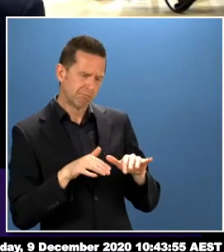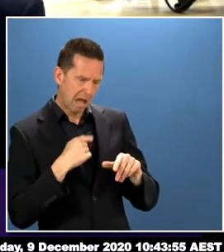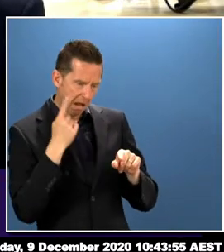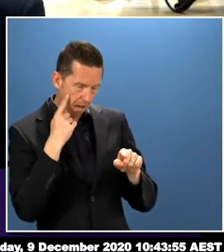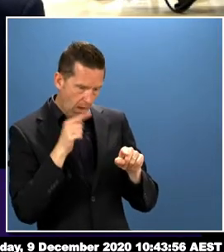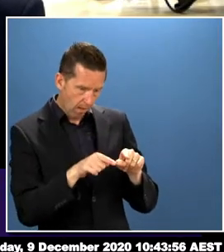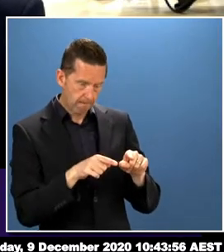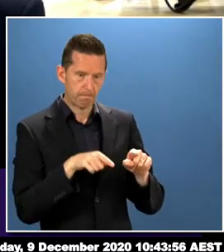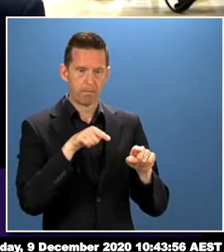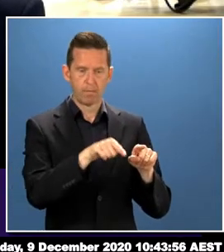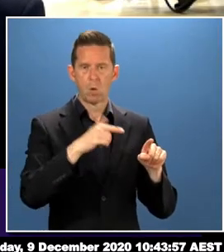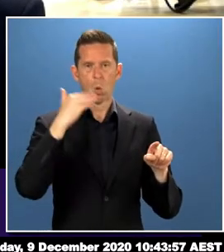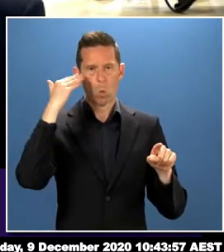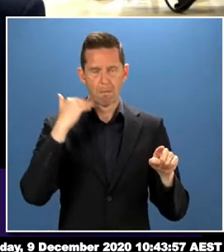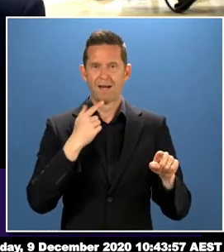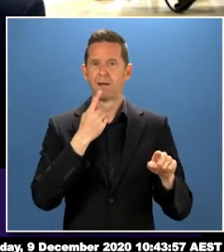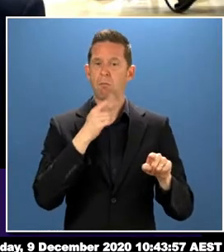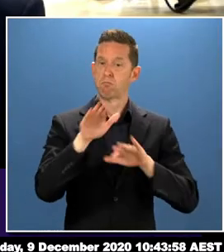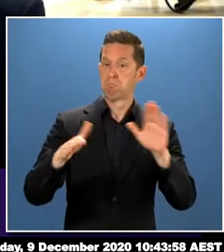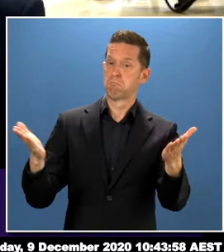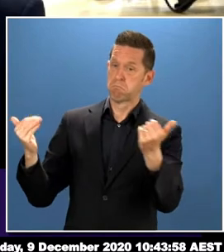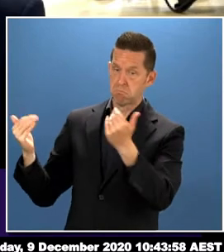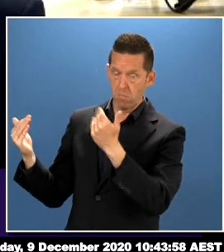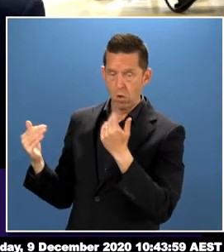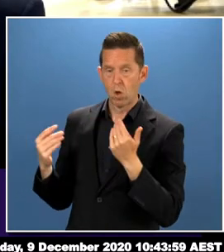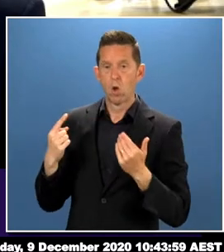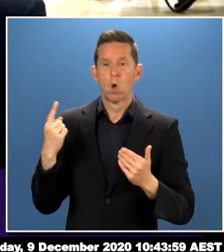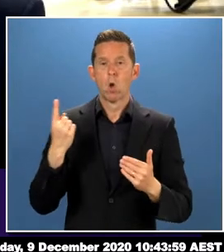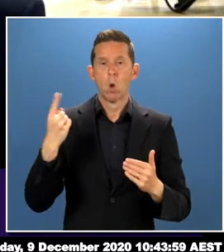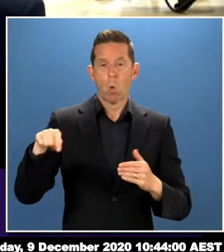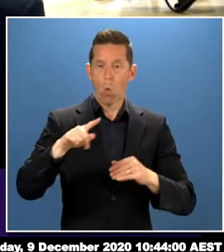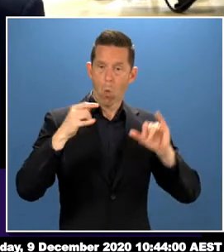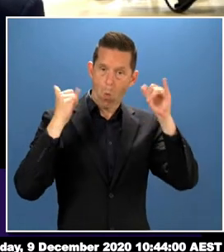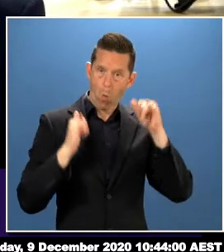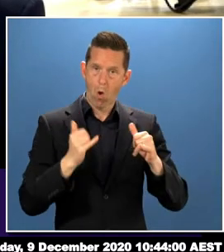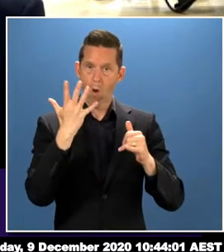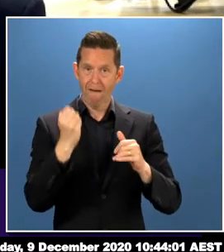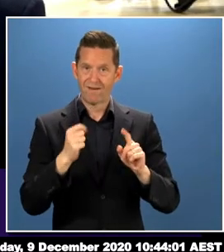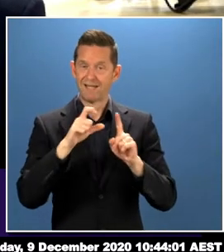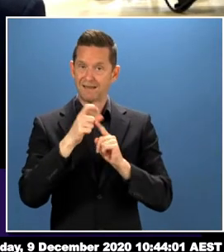She was calling out for people with any disabilities who want to